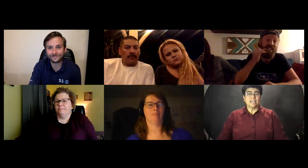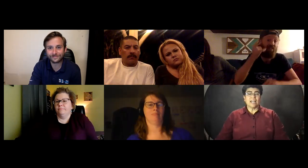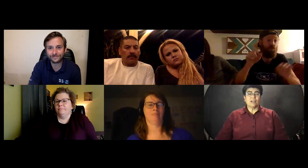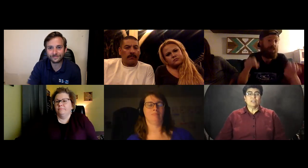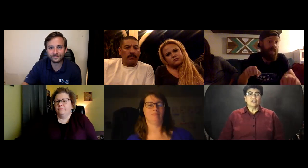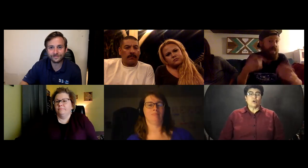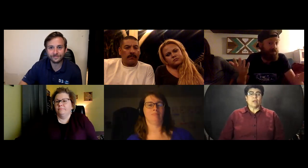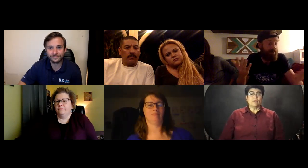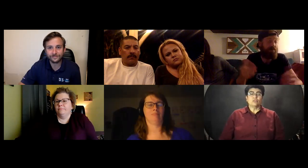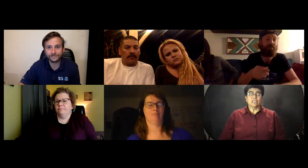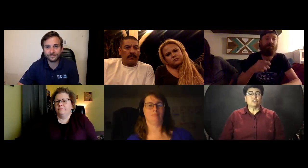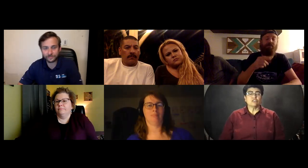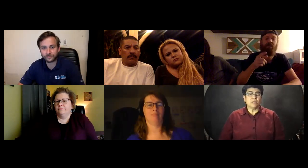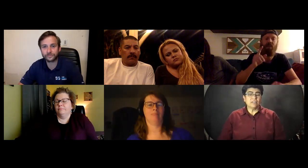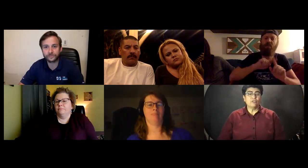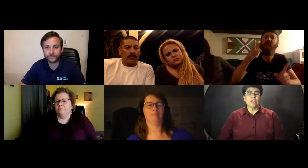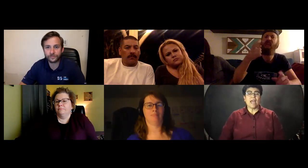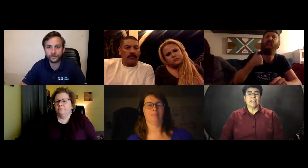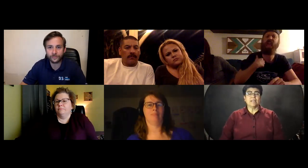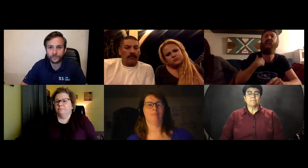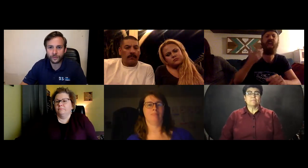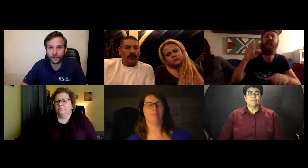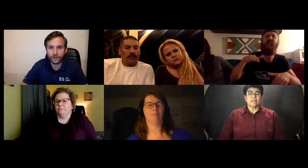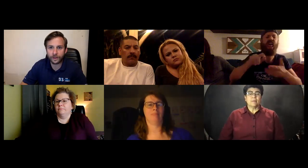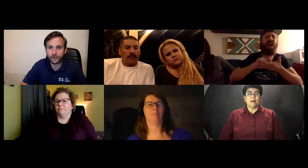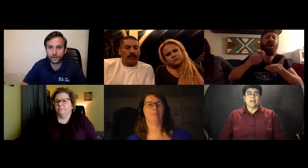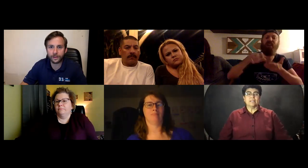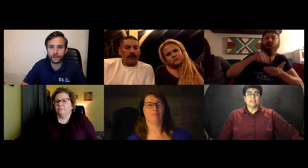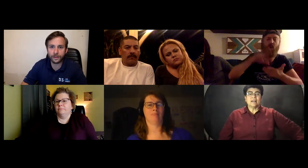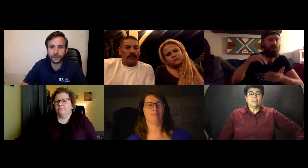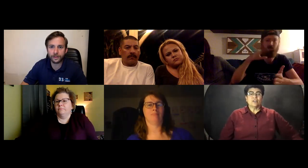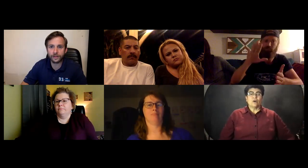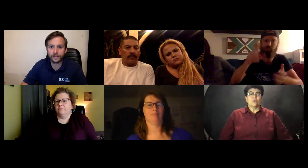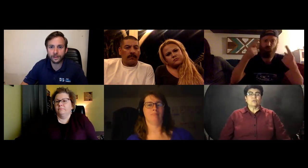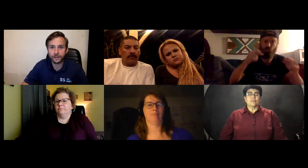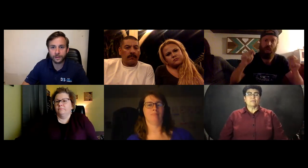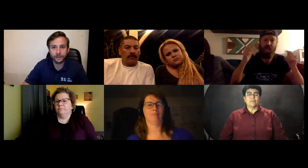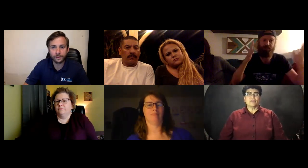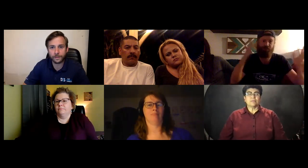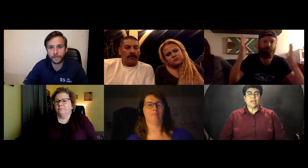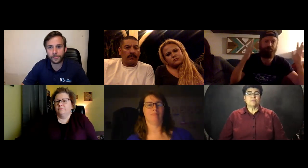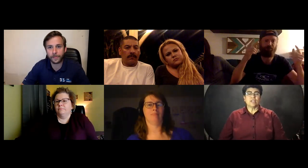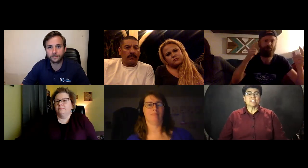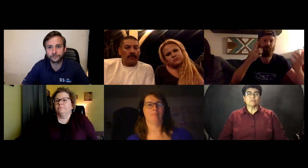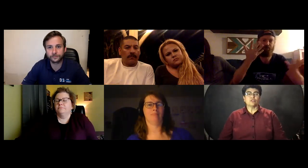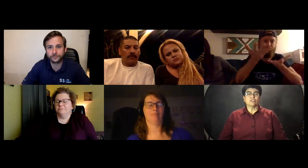language or maybe you need to speak if you can but you know sometimes you get some